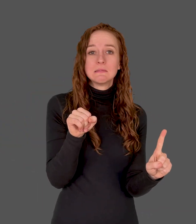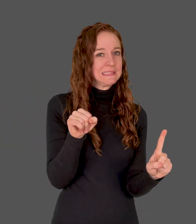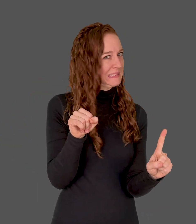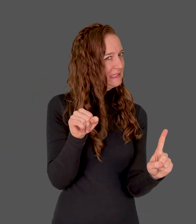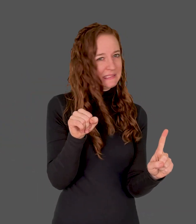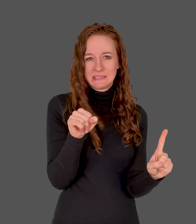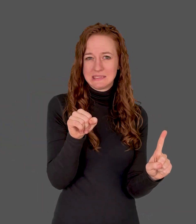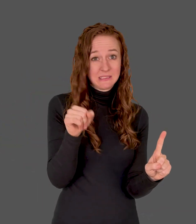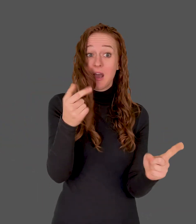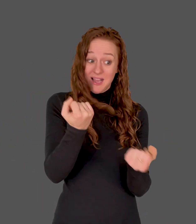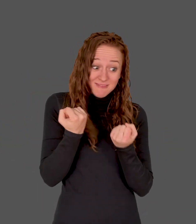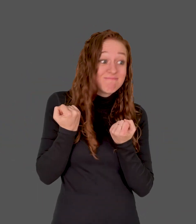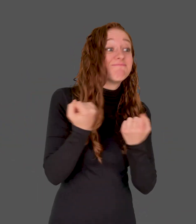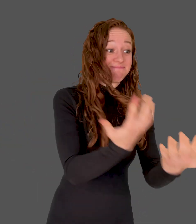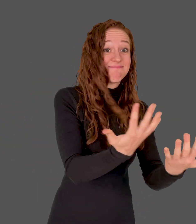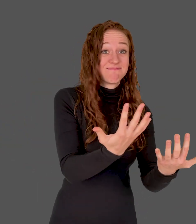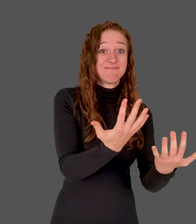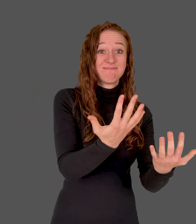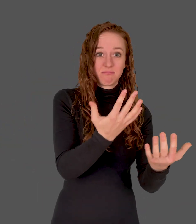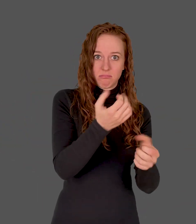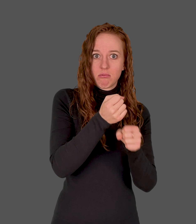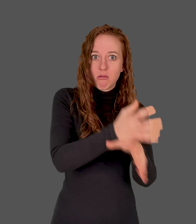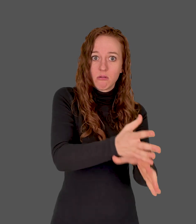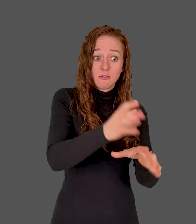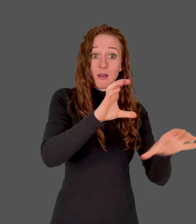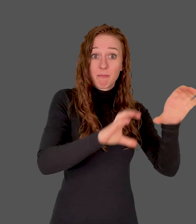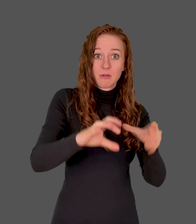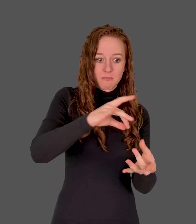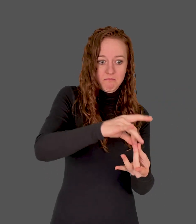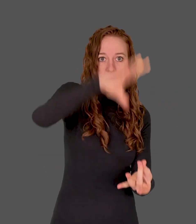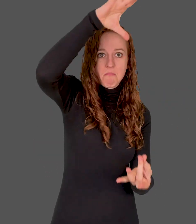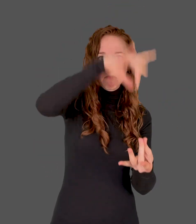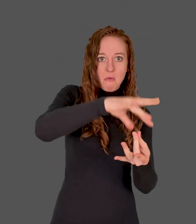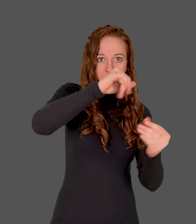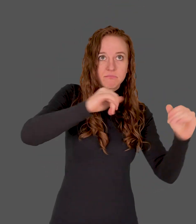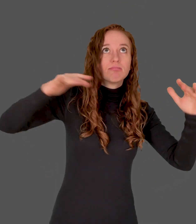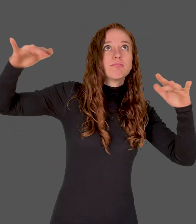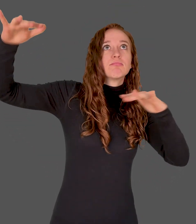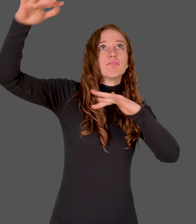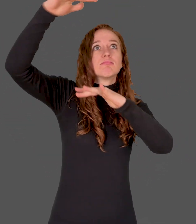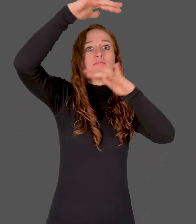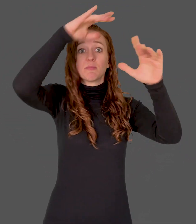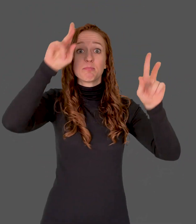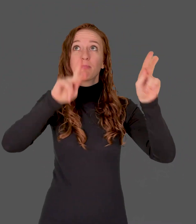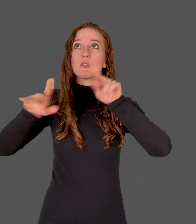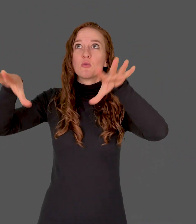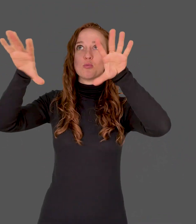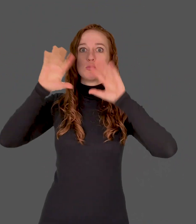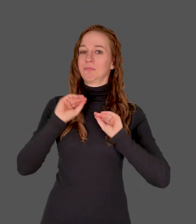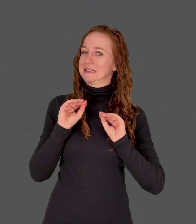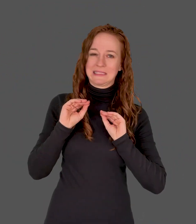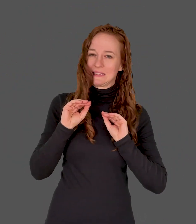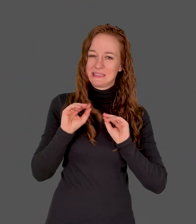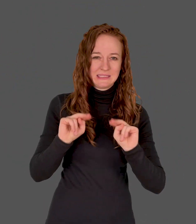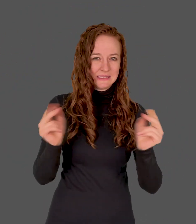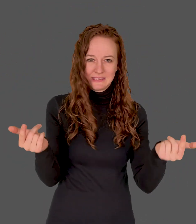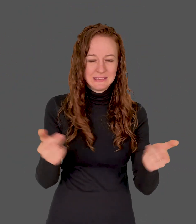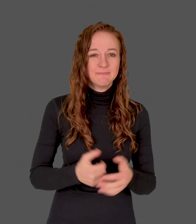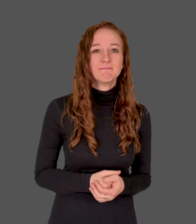But there’s a danger in doing so because the process will also send PFAS into the air, spreading them anew.